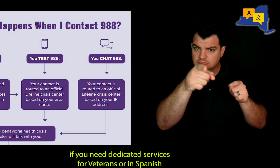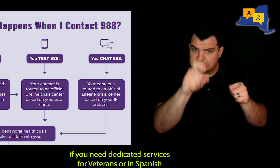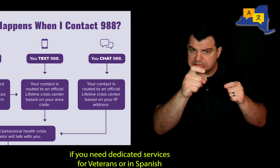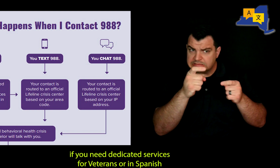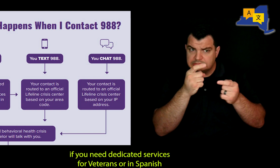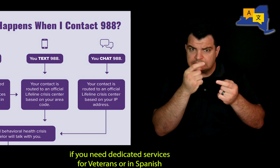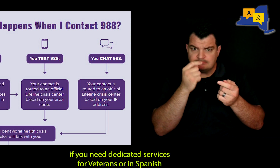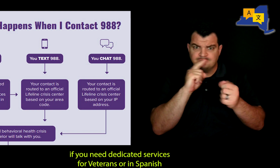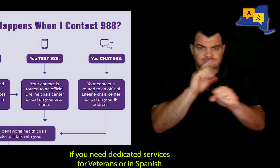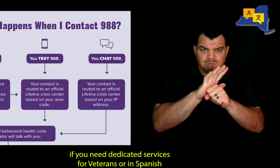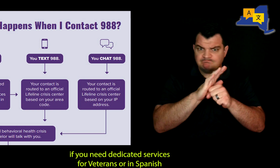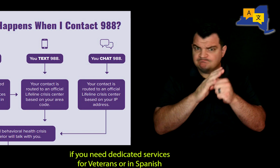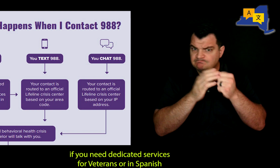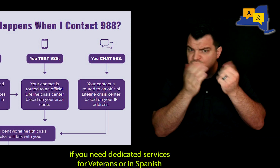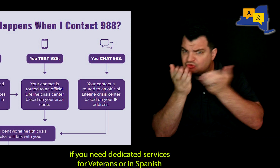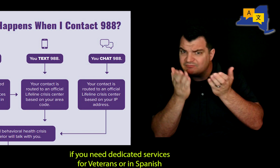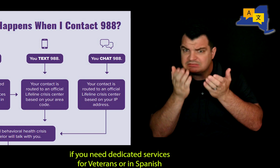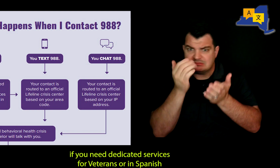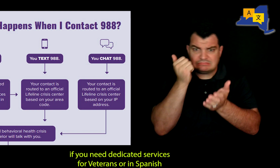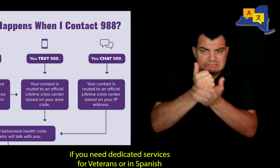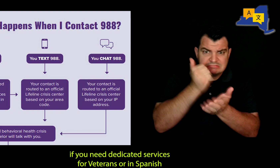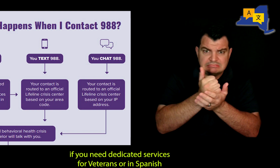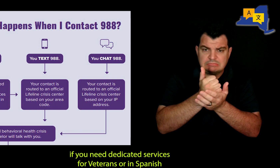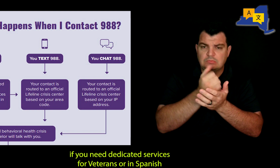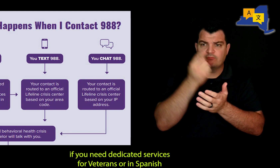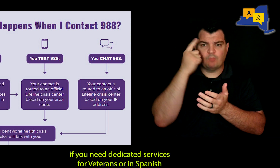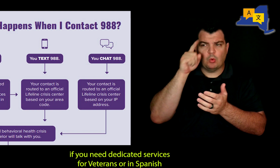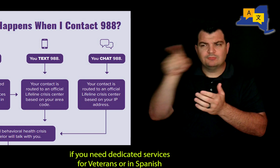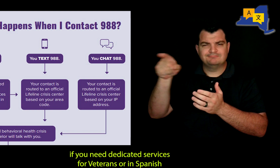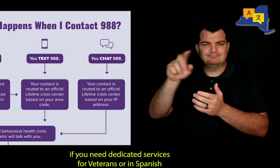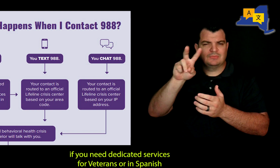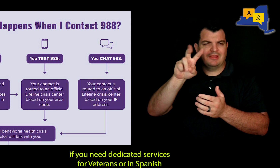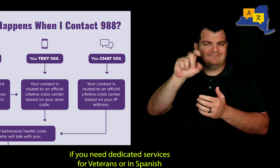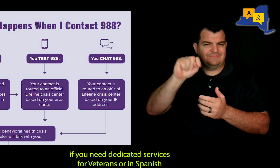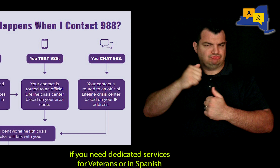if you need dedicated services for Veterans or in Spanish